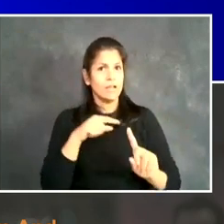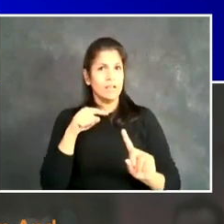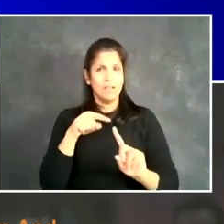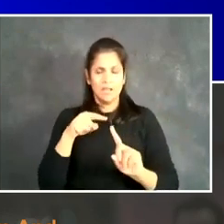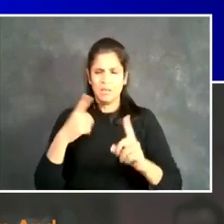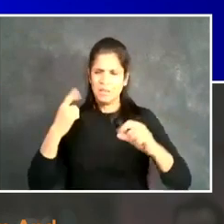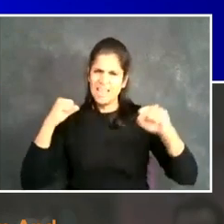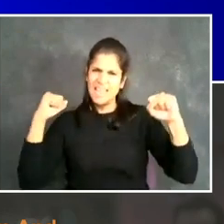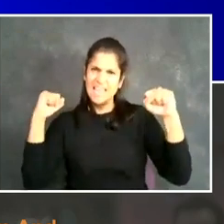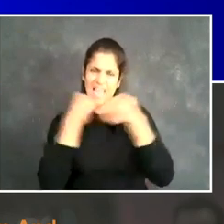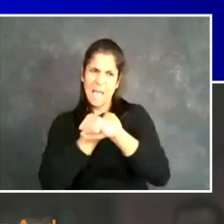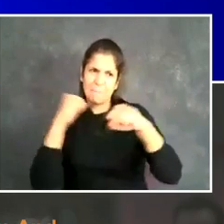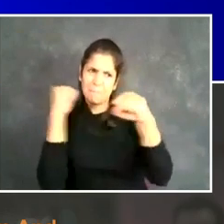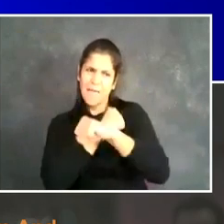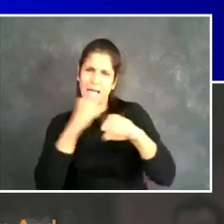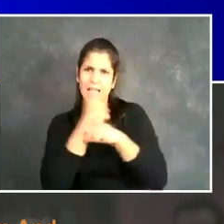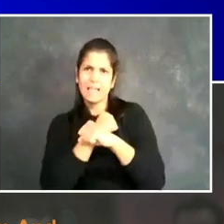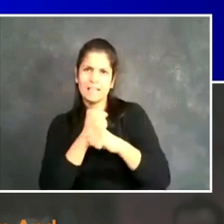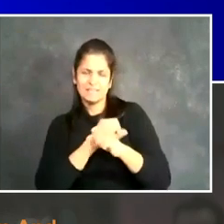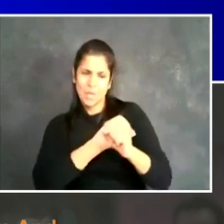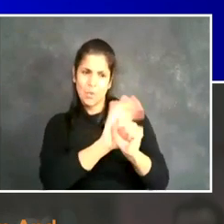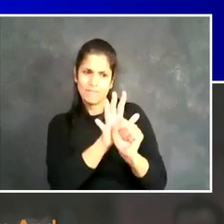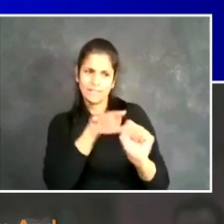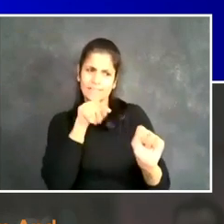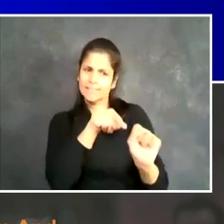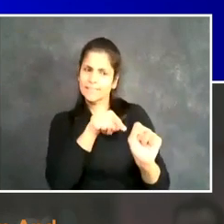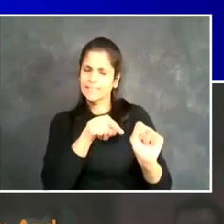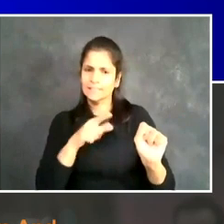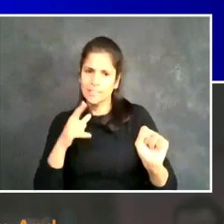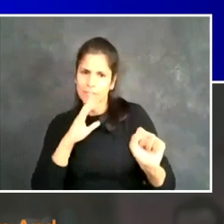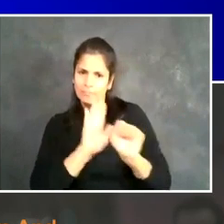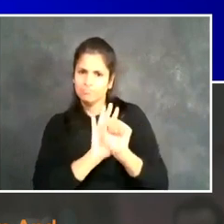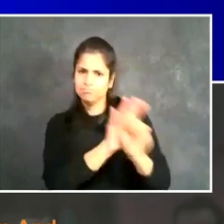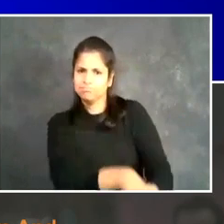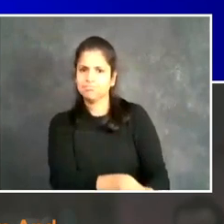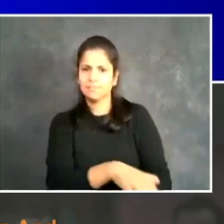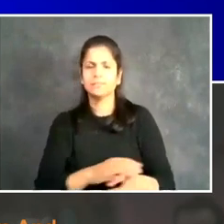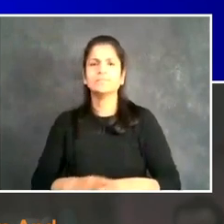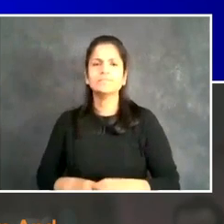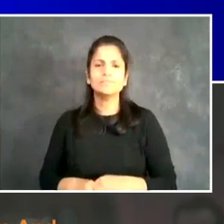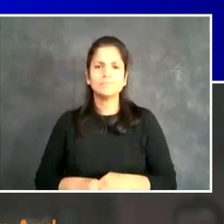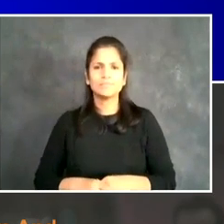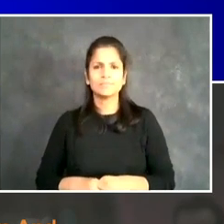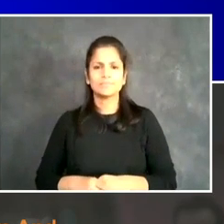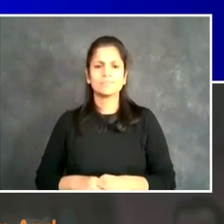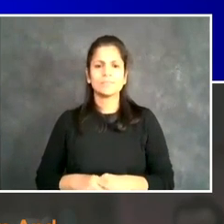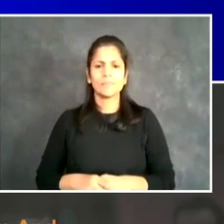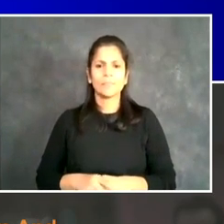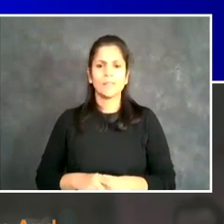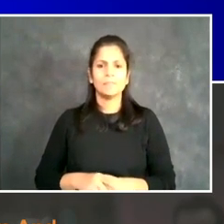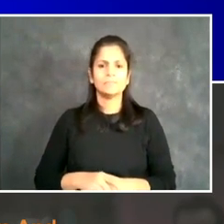REALITY FOR SO MANY HERE. NOW THERE'S ANOTHER IMPORTANT